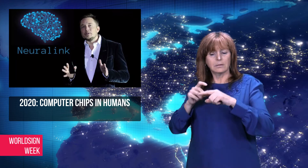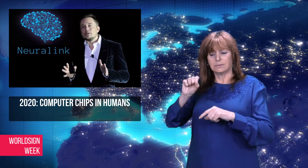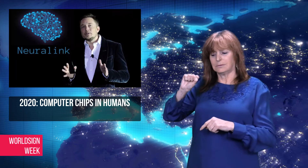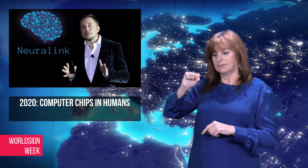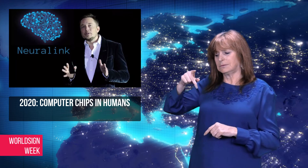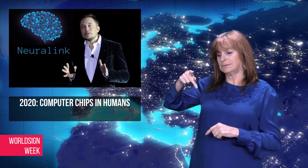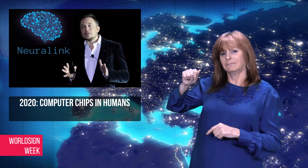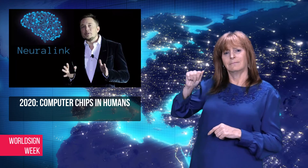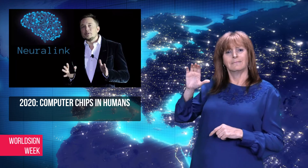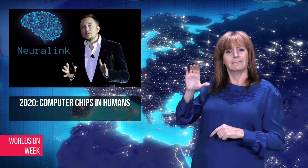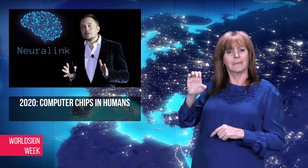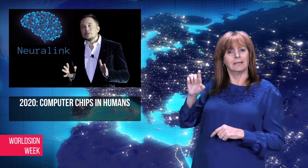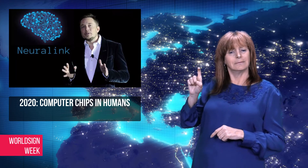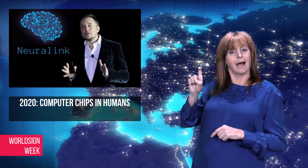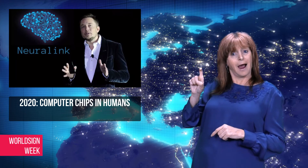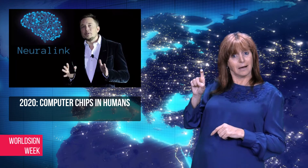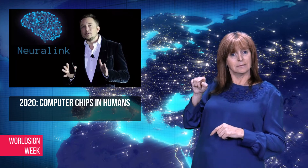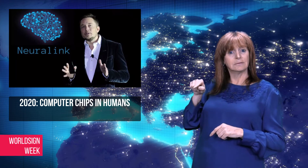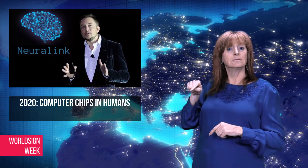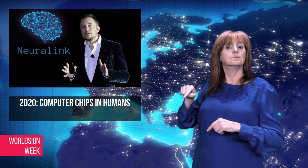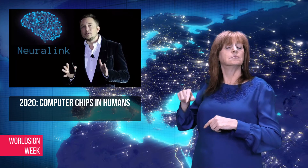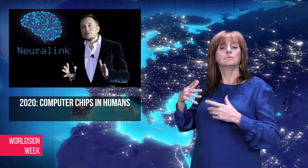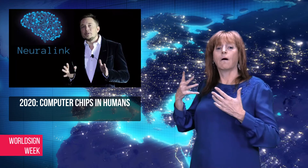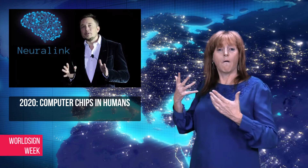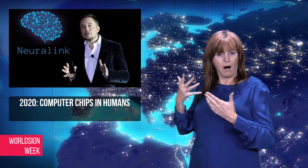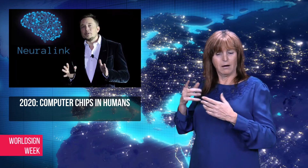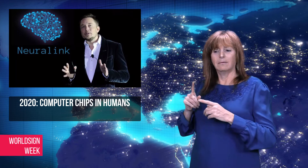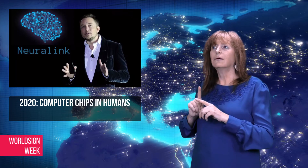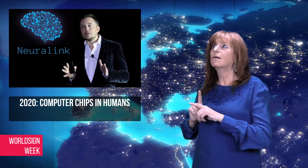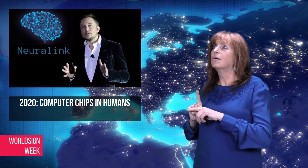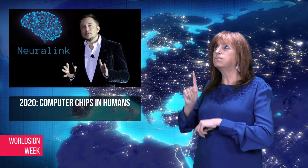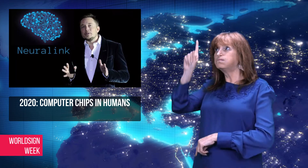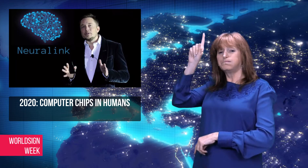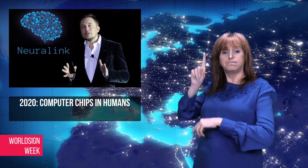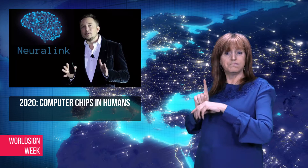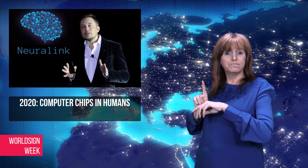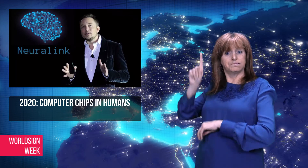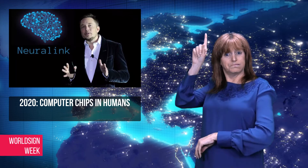electric cars, and SpaceX which builds space